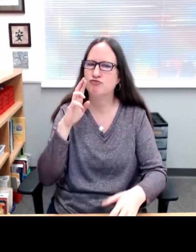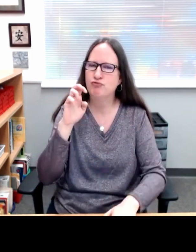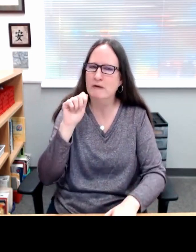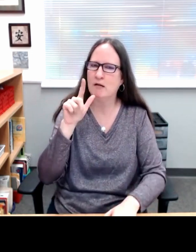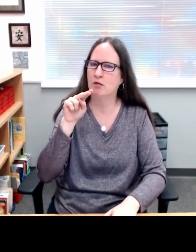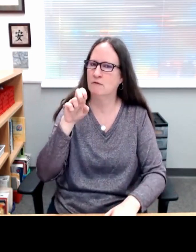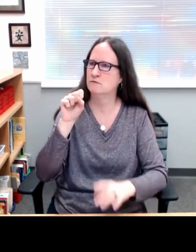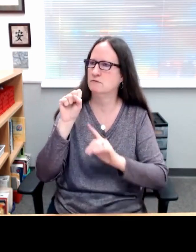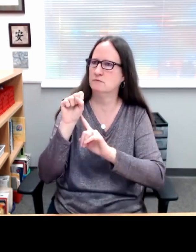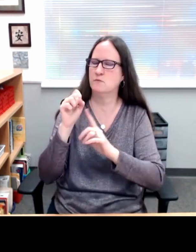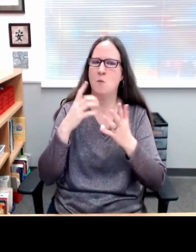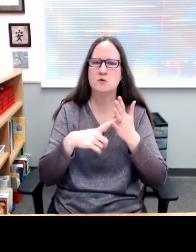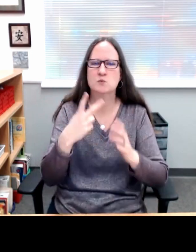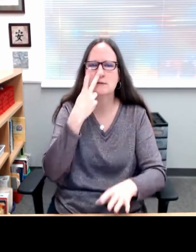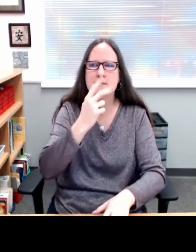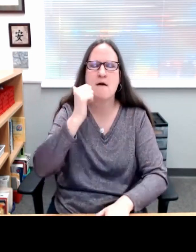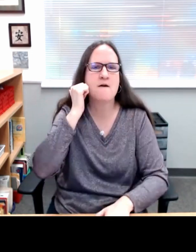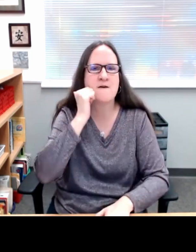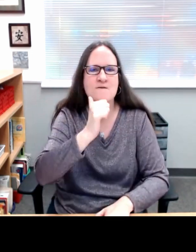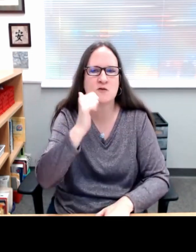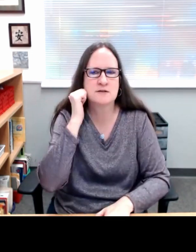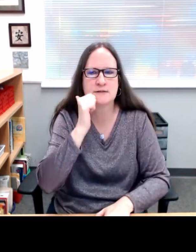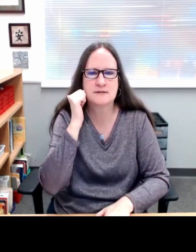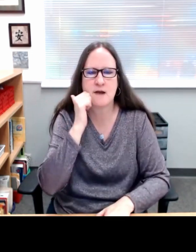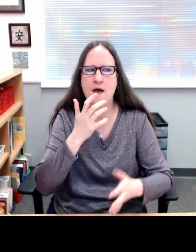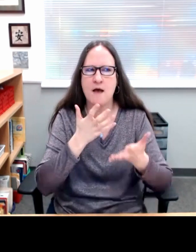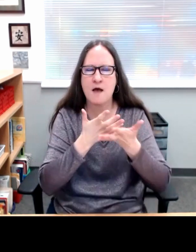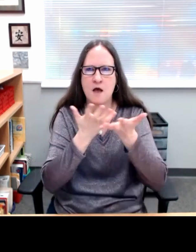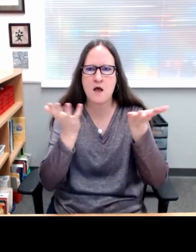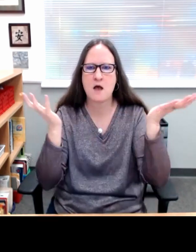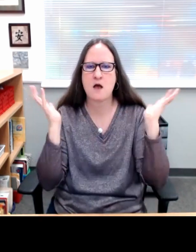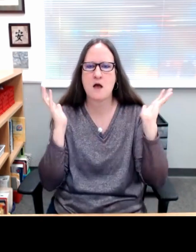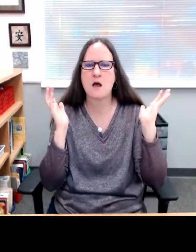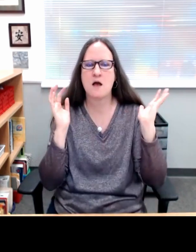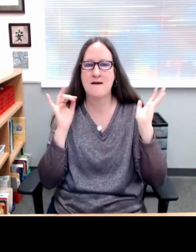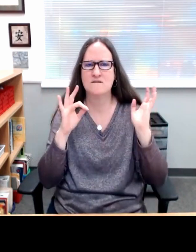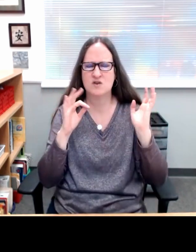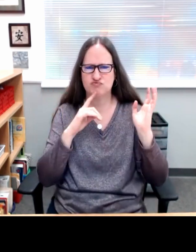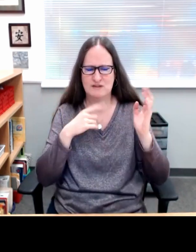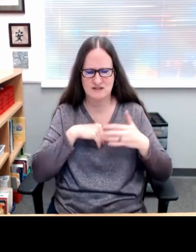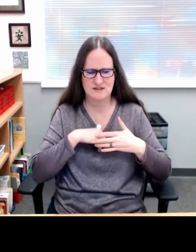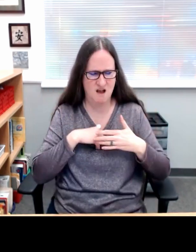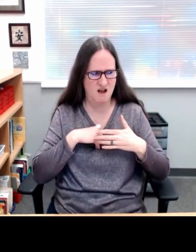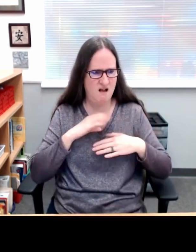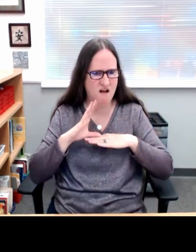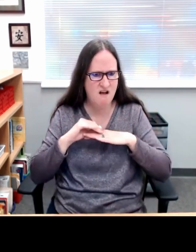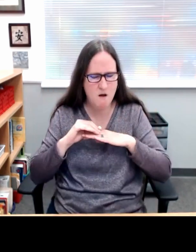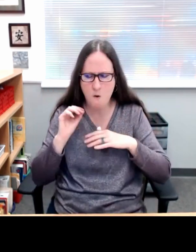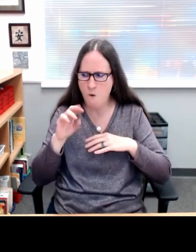So this is an application that happens every day, that sense of realness.